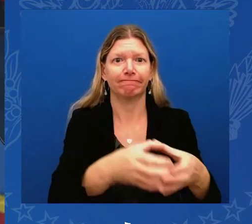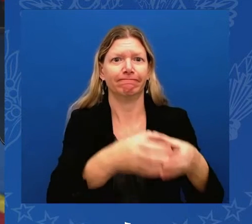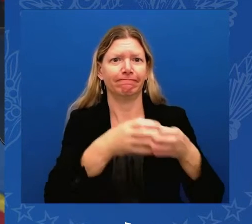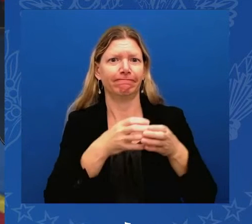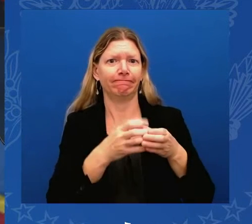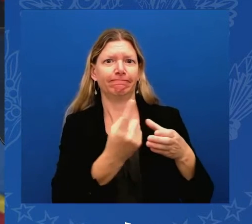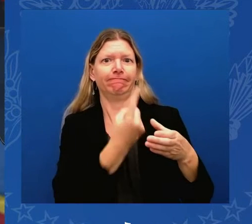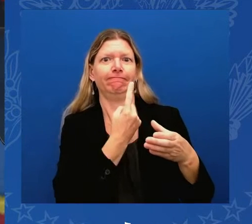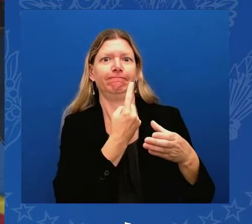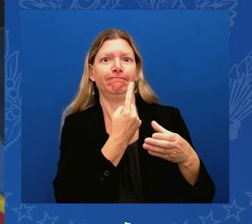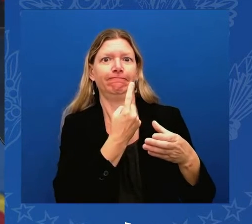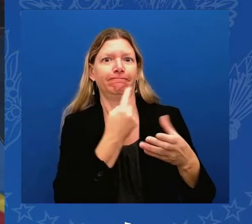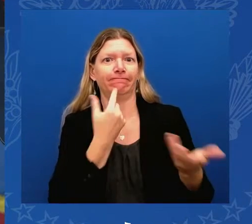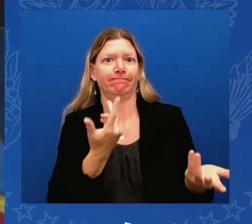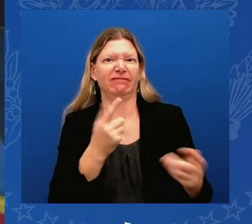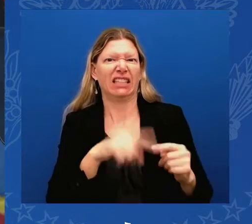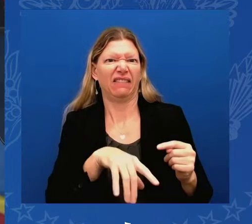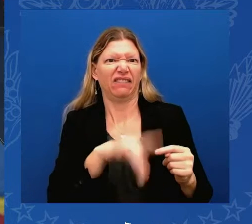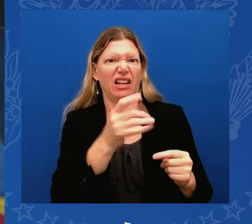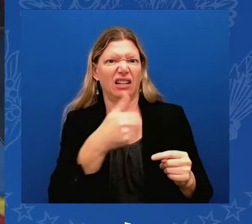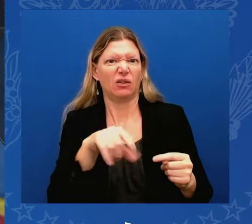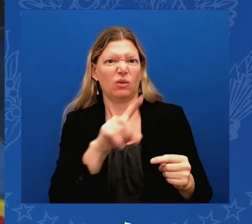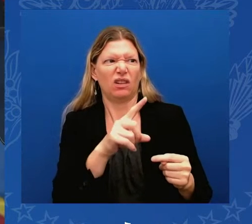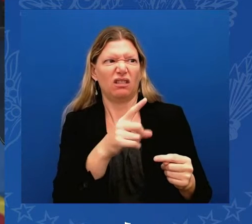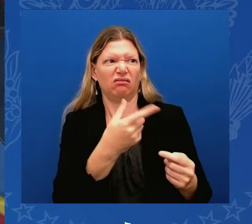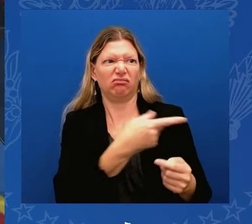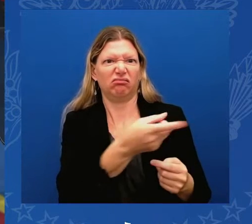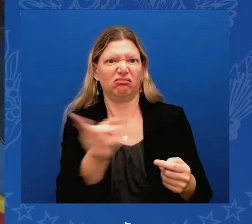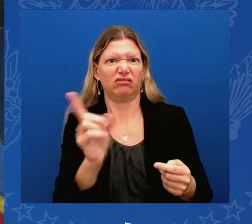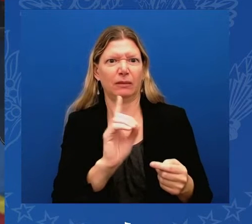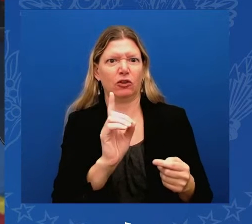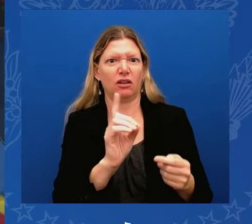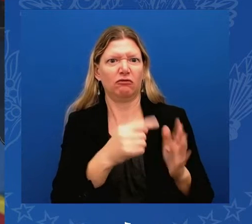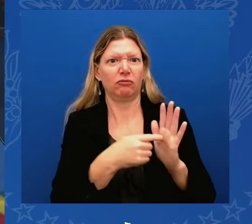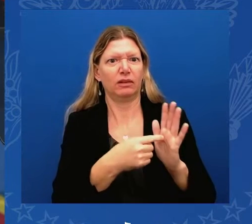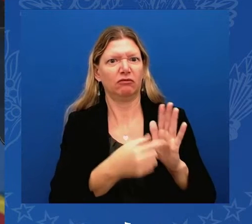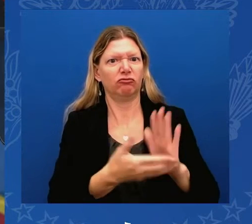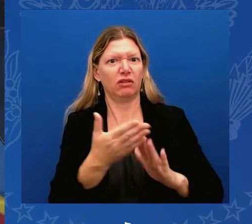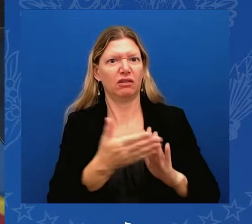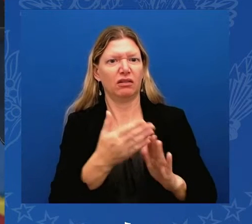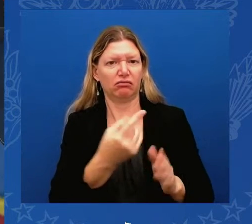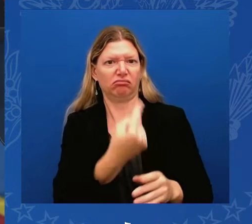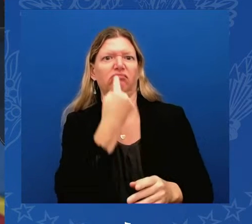We won by 3,100 votes. We won by the thinnest of margins